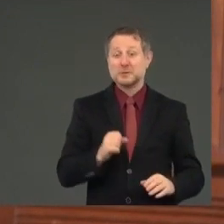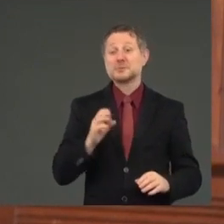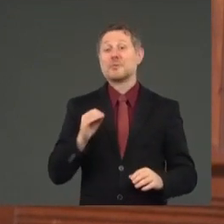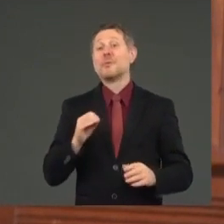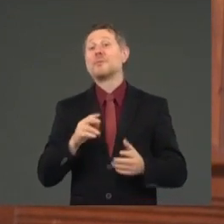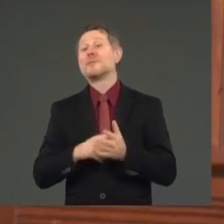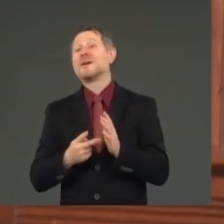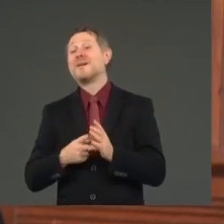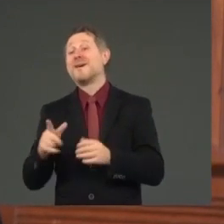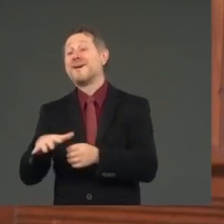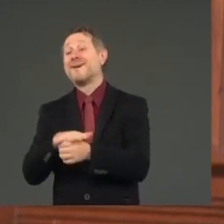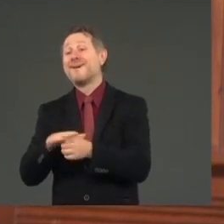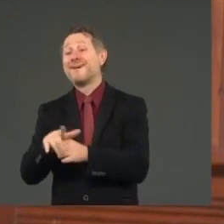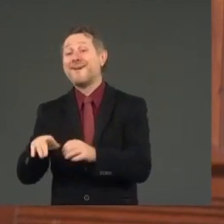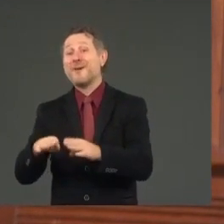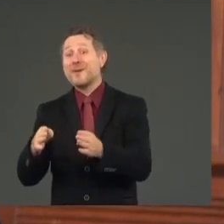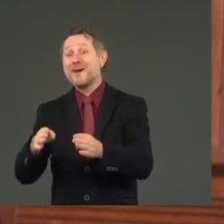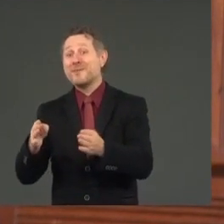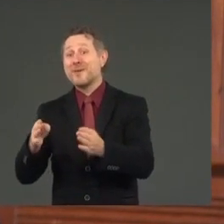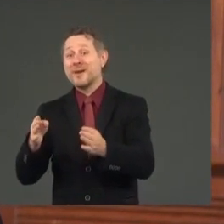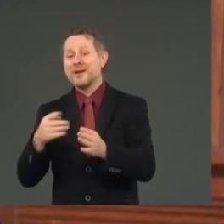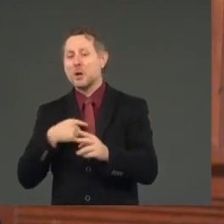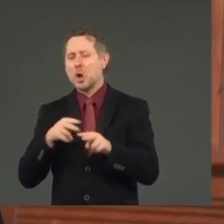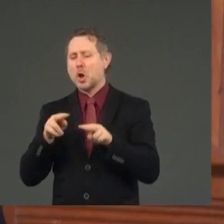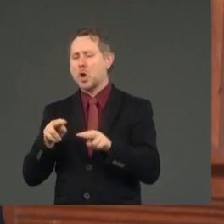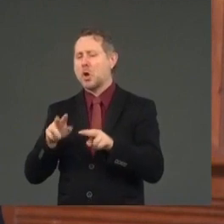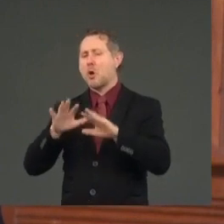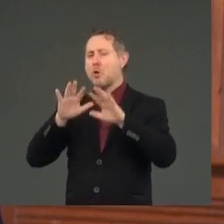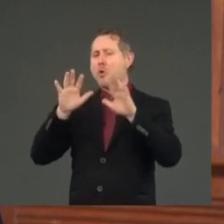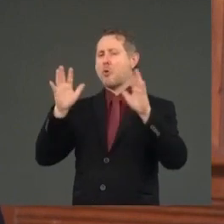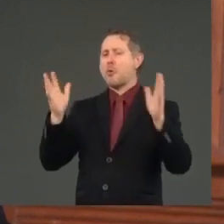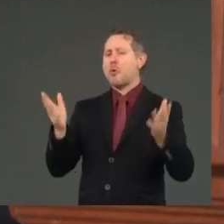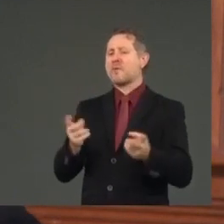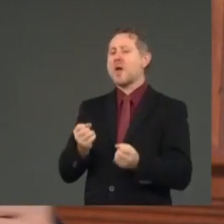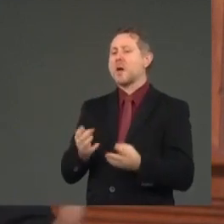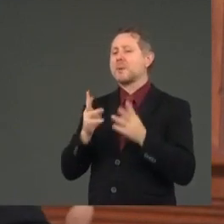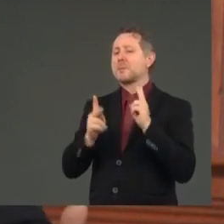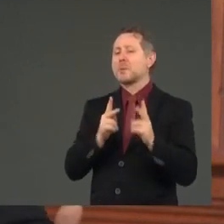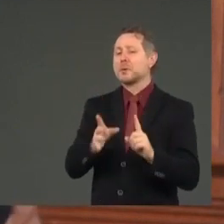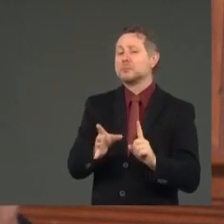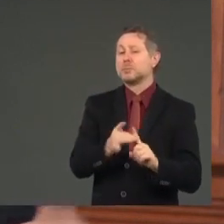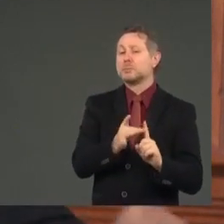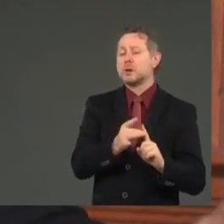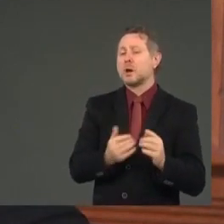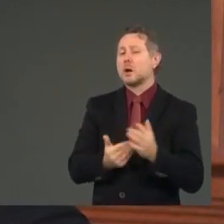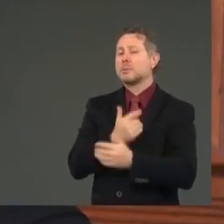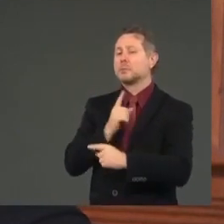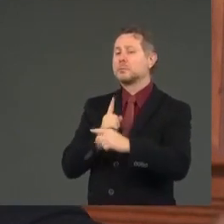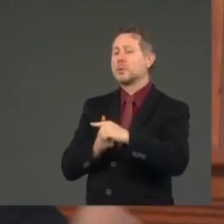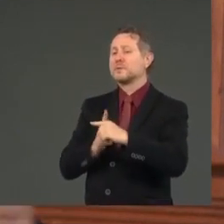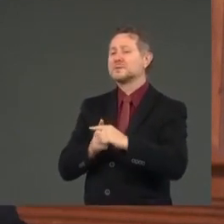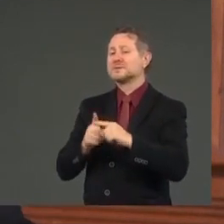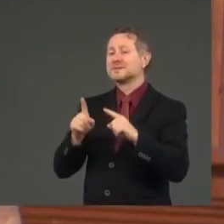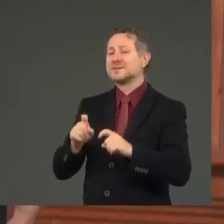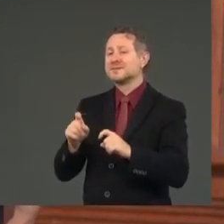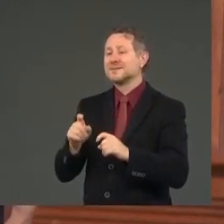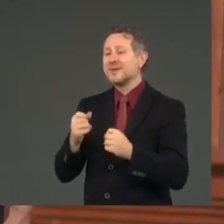INFECTIONS, TO THE GOVERNOR'S POINT, WHICH IS SOMETHING NOW, AS LOCATIONS, AS REGIONS ARE